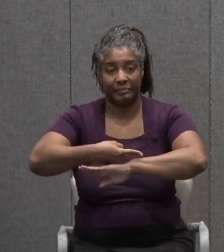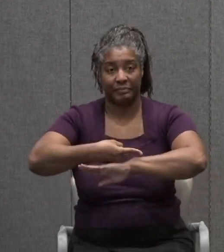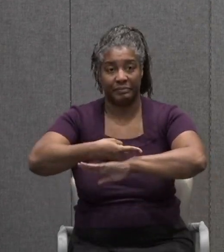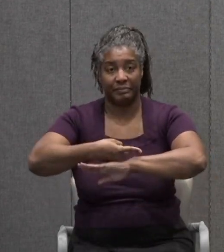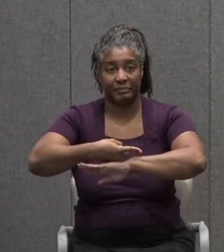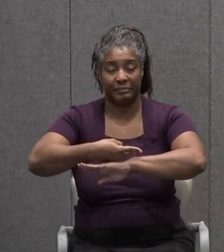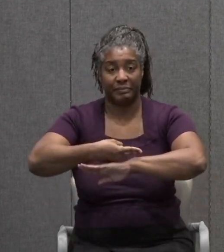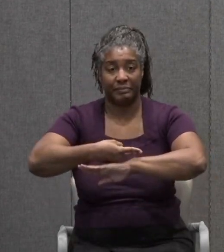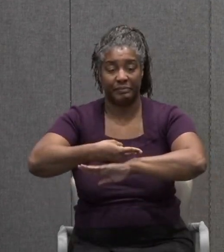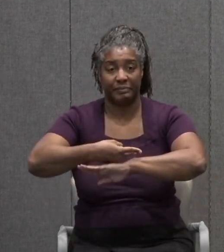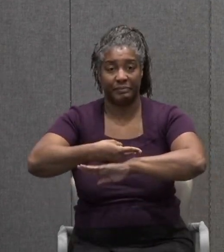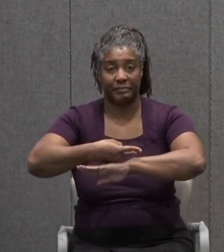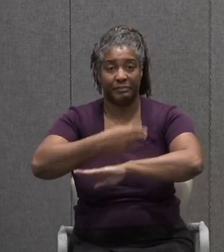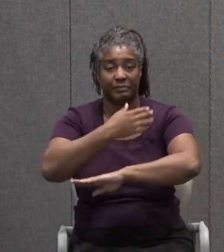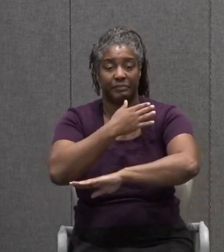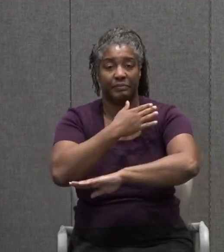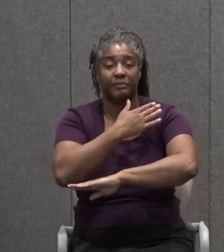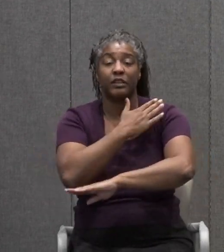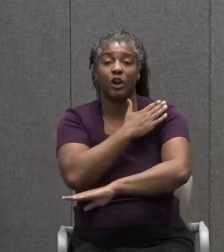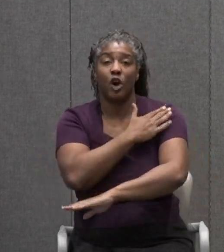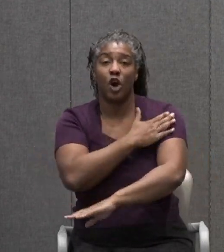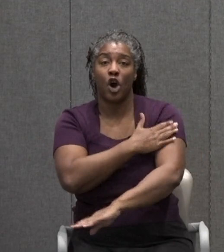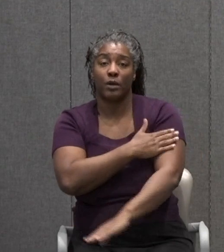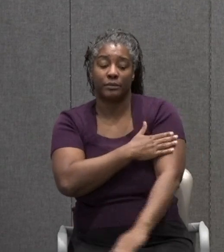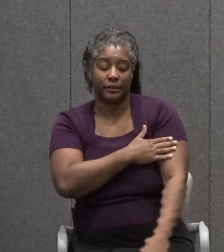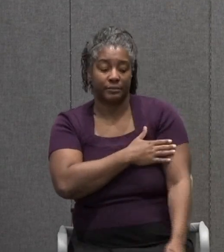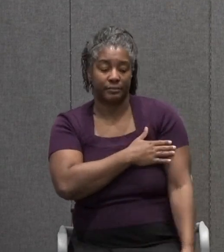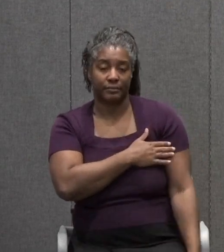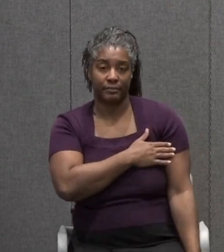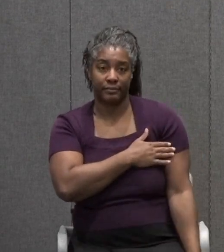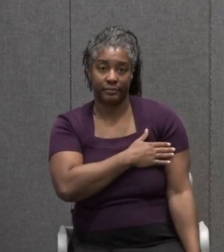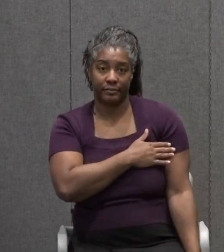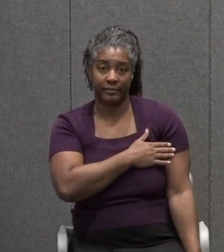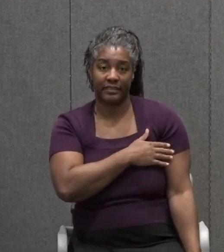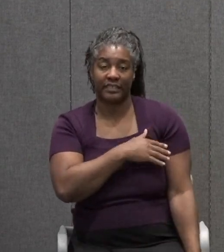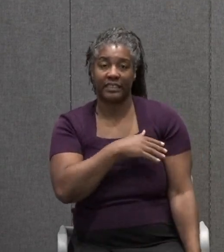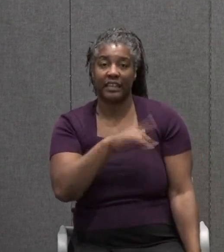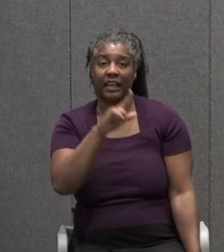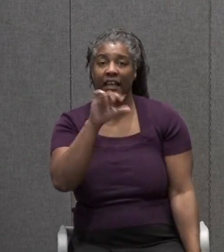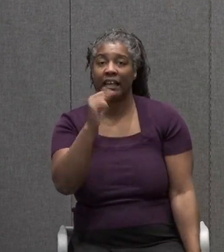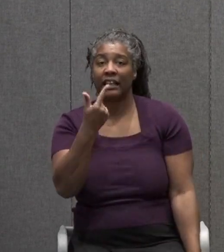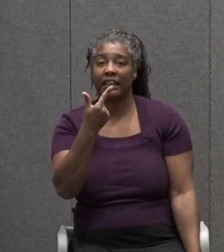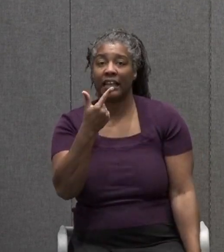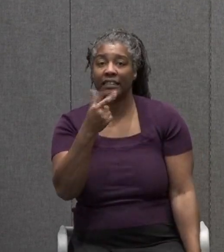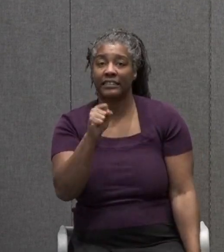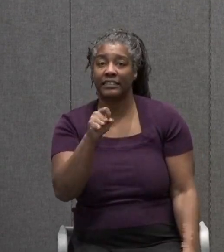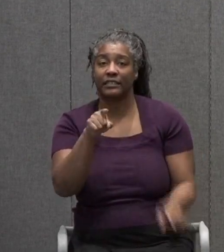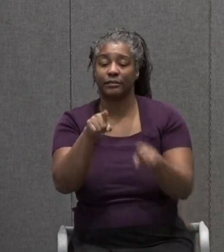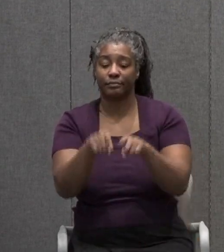and your legs down by your sides. Just letting your legs maybe flop open, if that feels